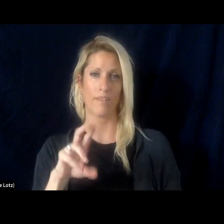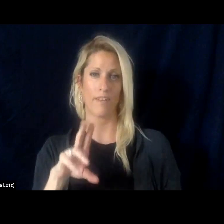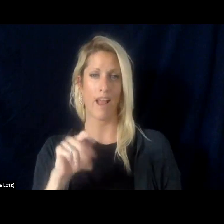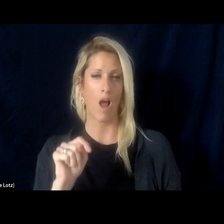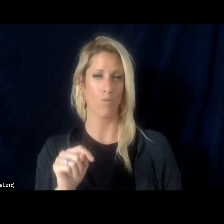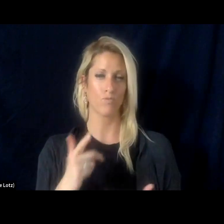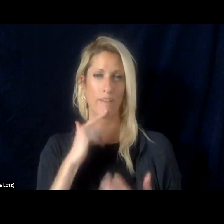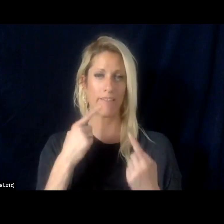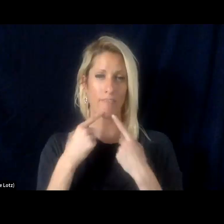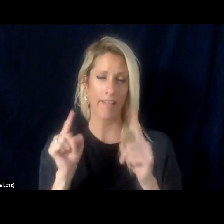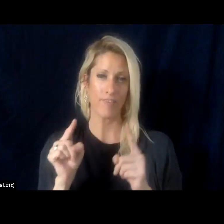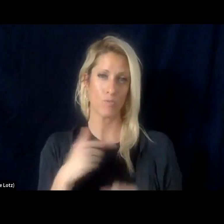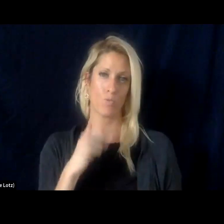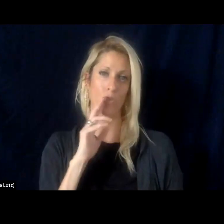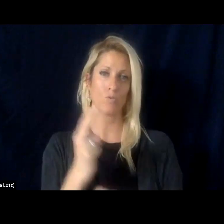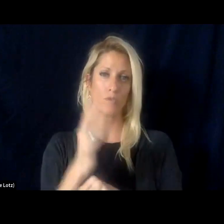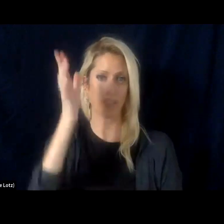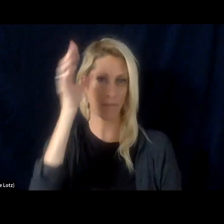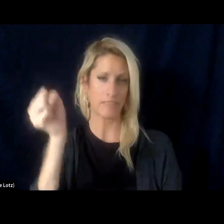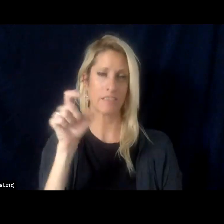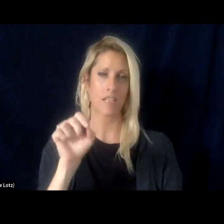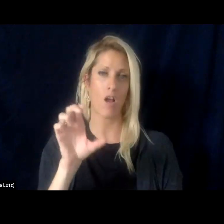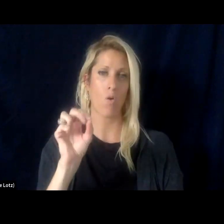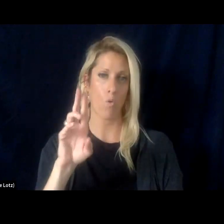this coming year. We're going to be using common sense or digital literacy curriculum